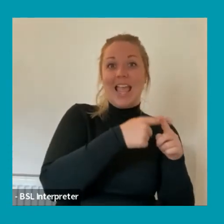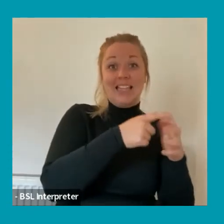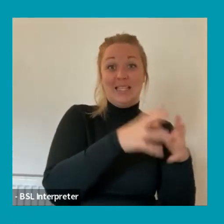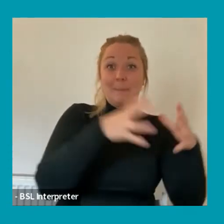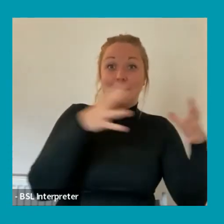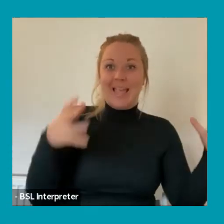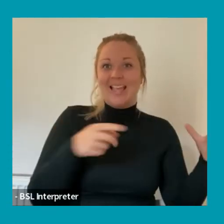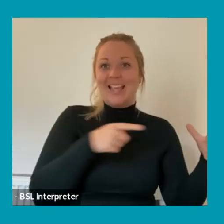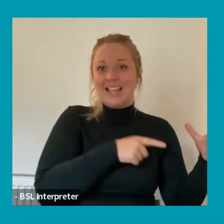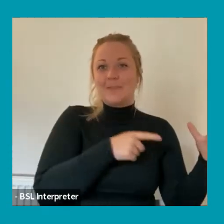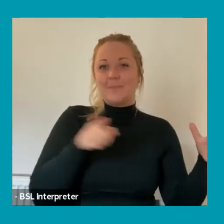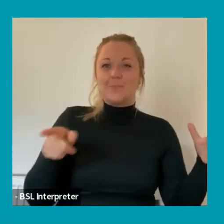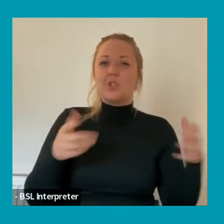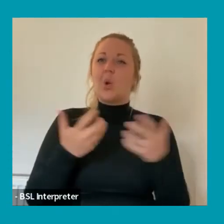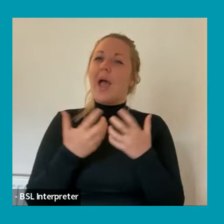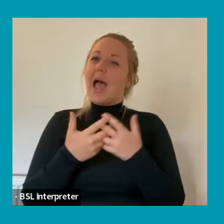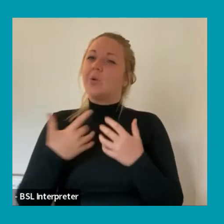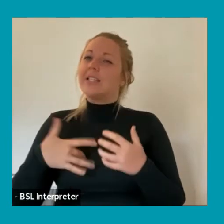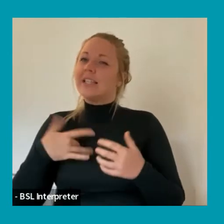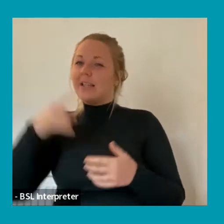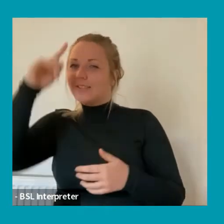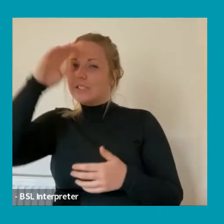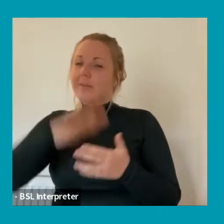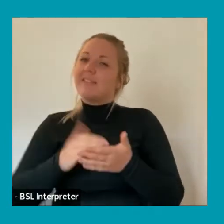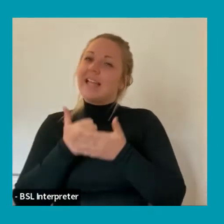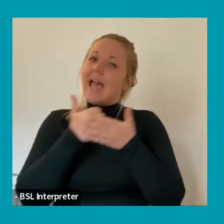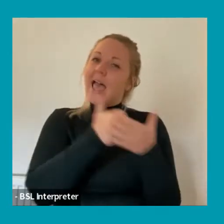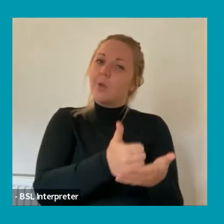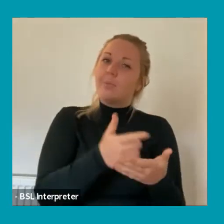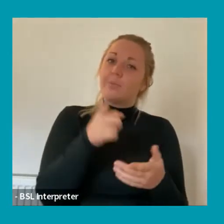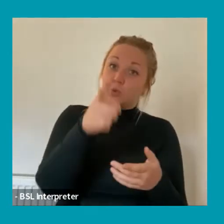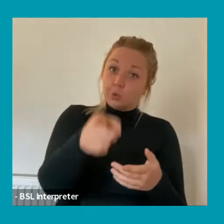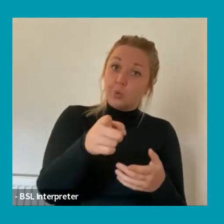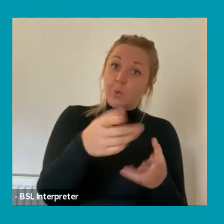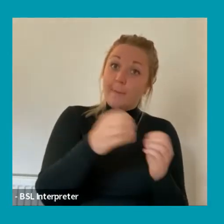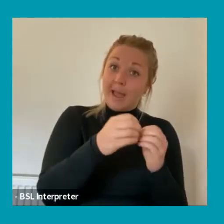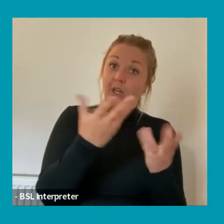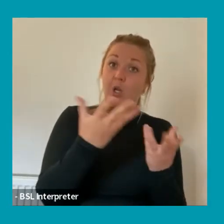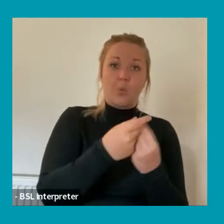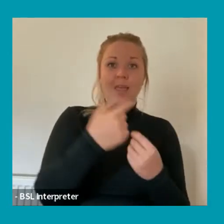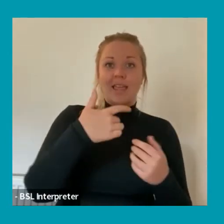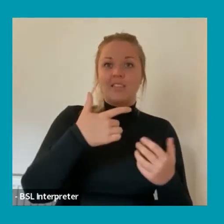So how does lived experience help you with, in terms of assistive technology and technology generally?